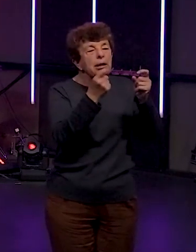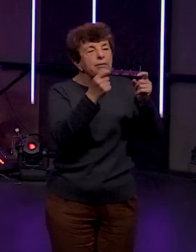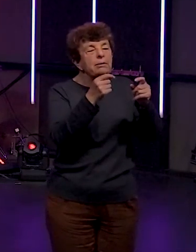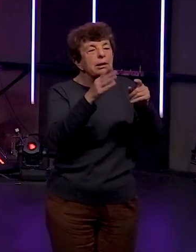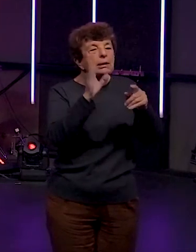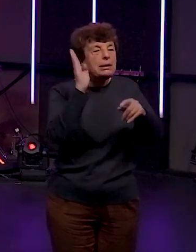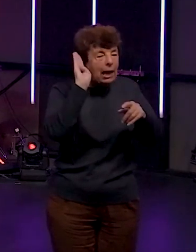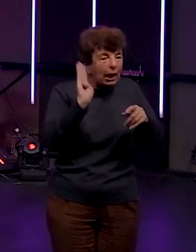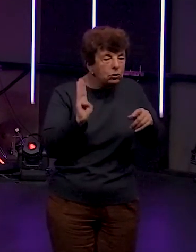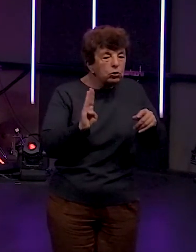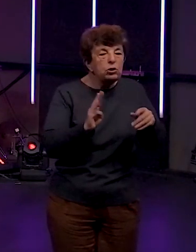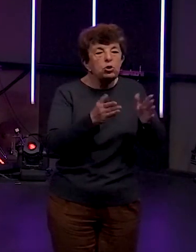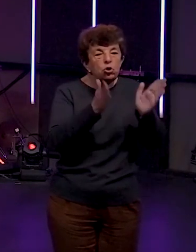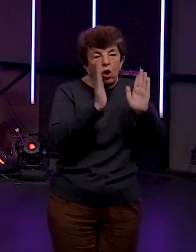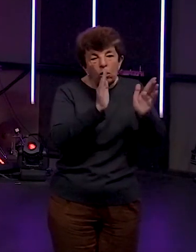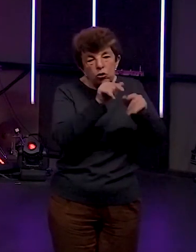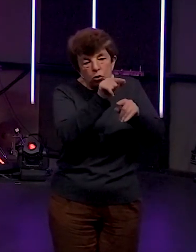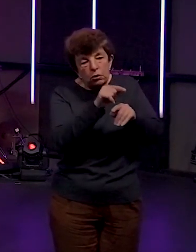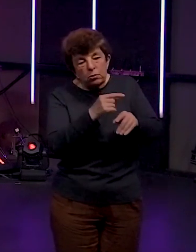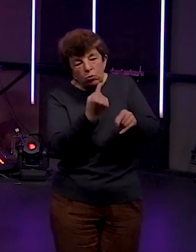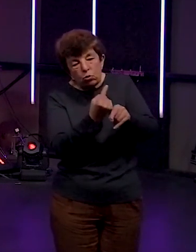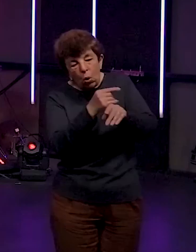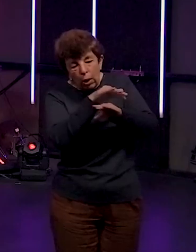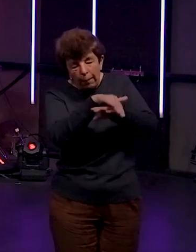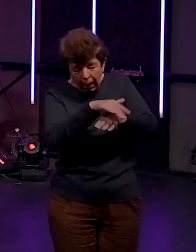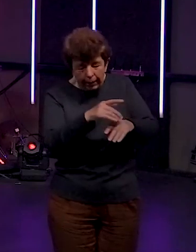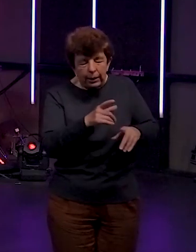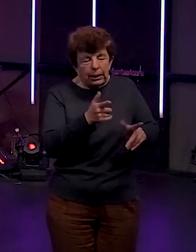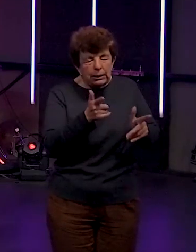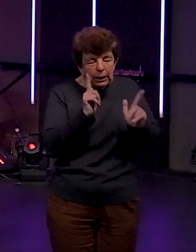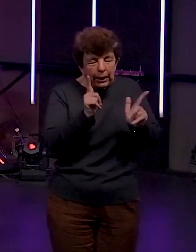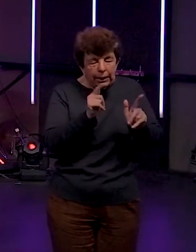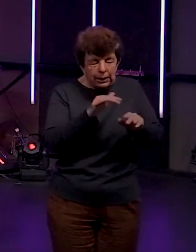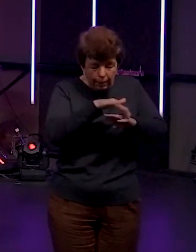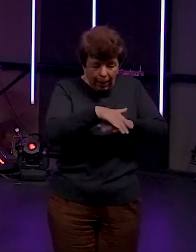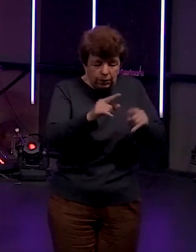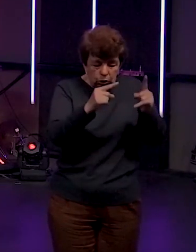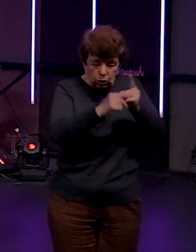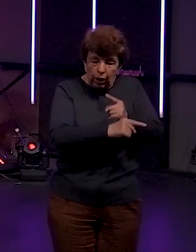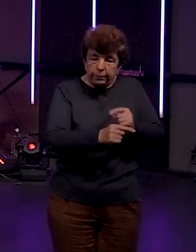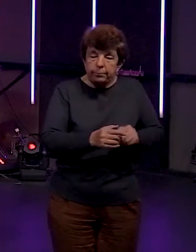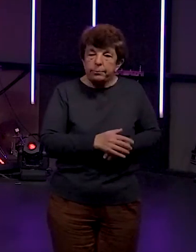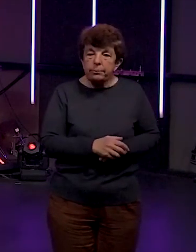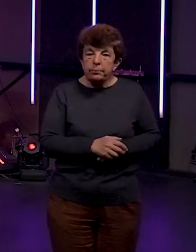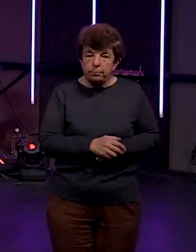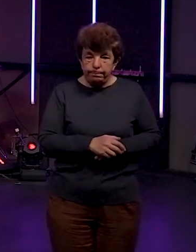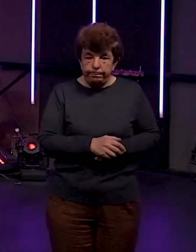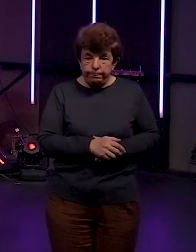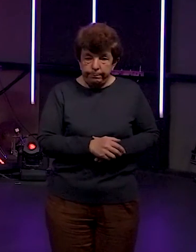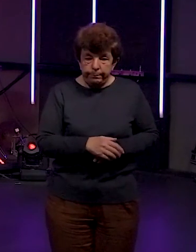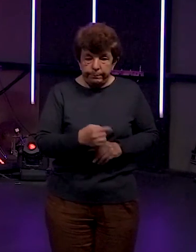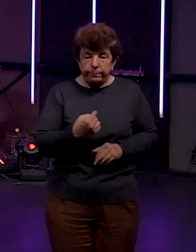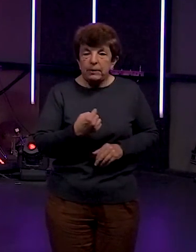to go and talk to his leaders about change. Being a country church they were